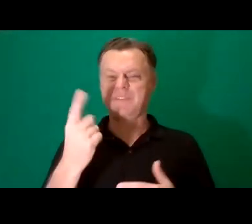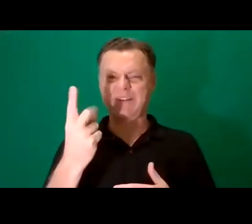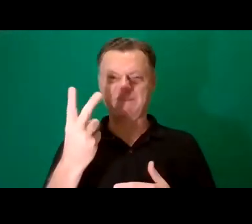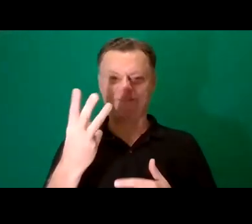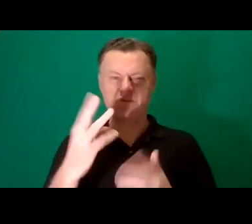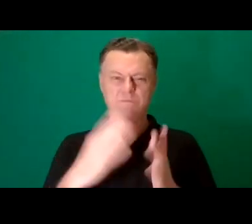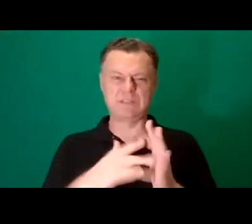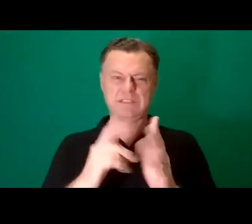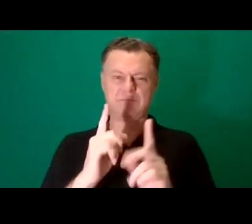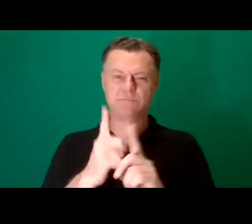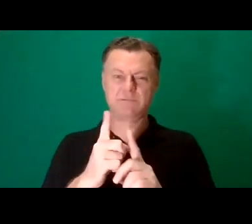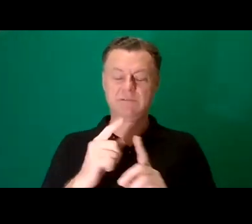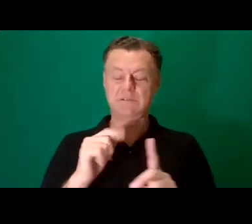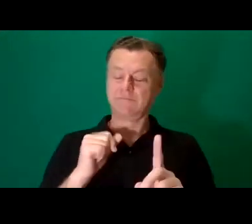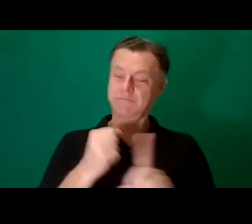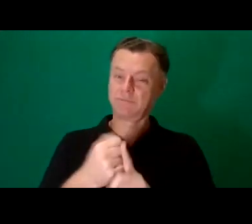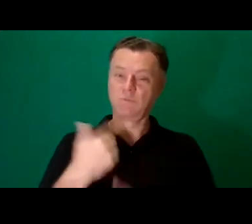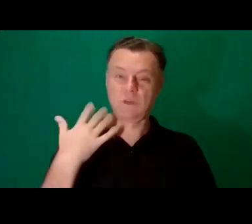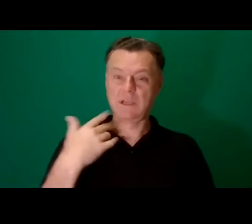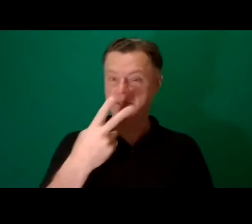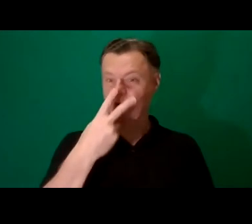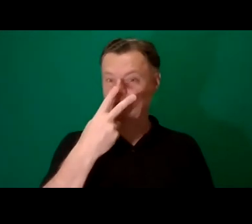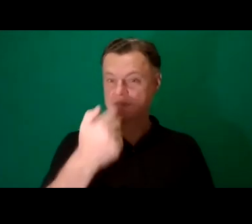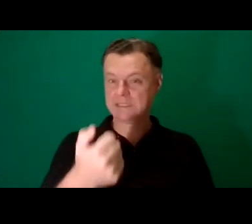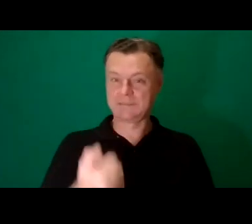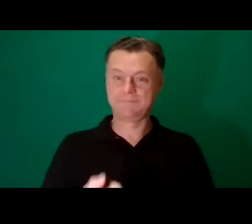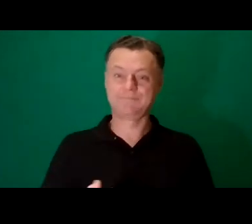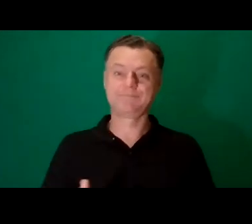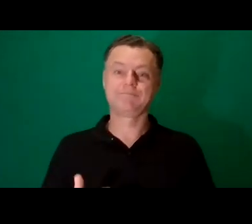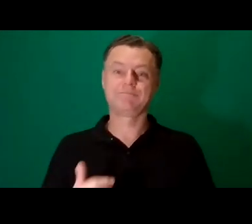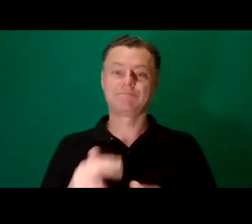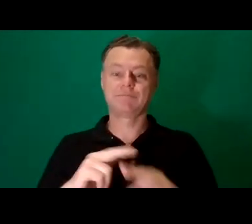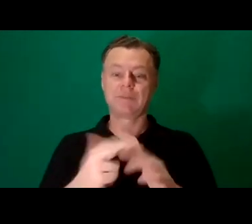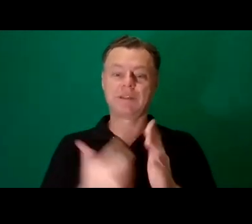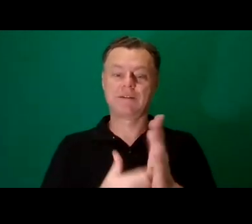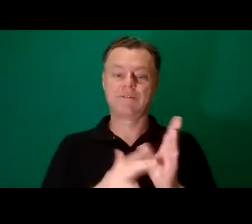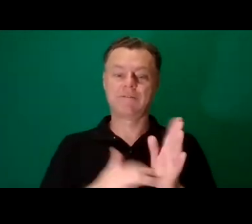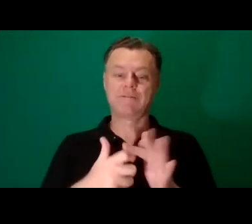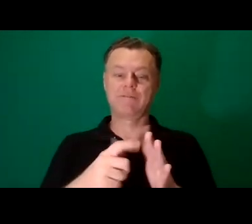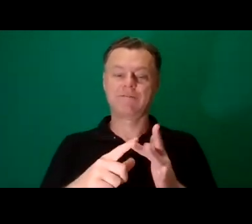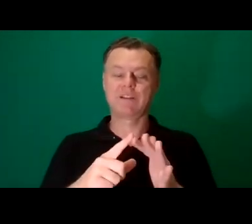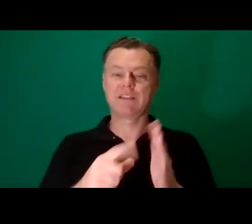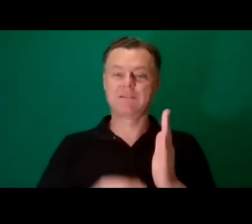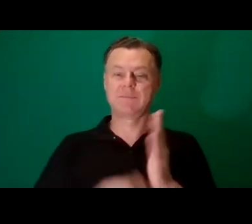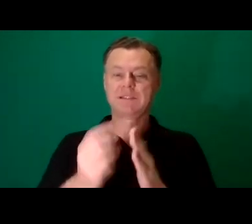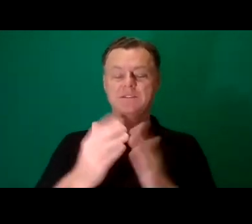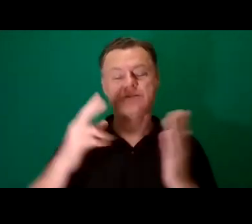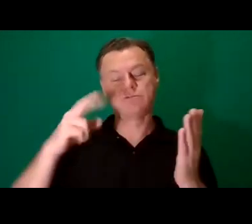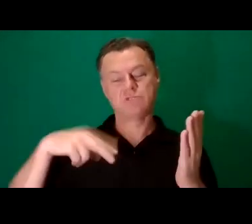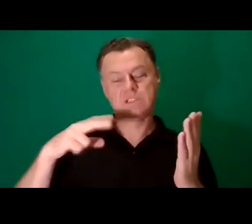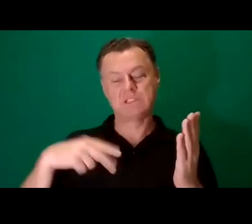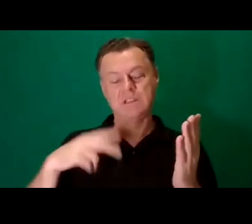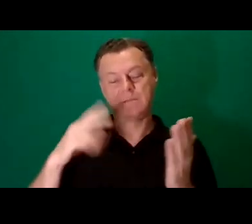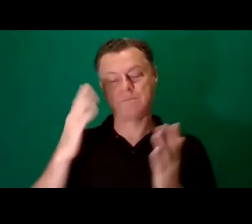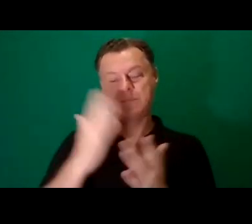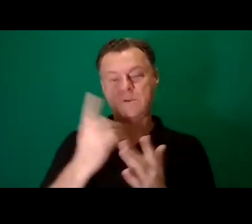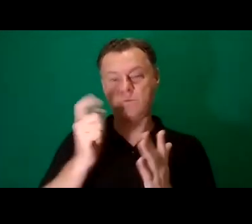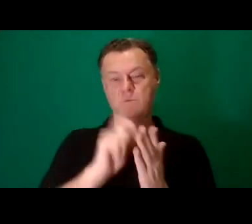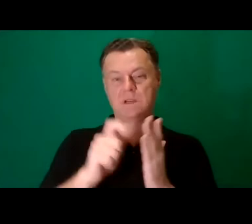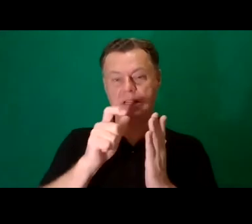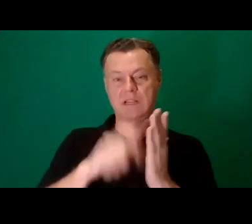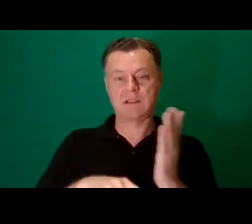When I was 26, I was reading Frankie magazine and I just stumbled upon an article by a young